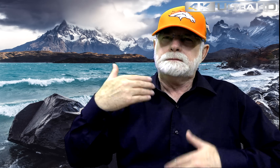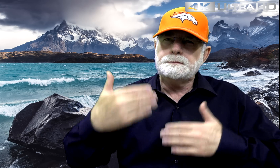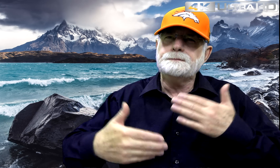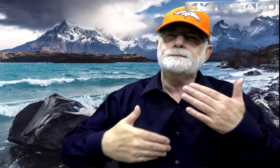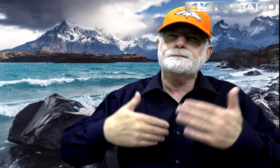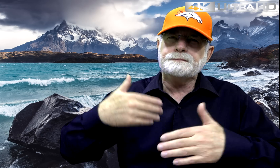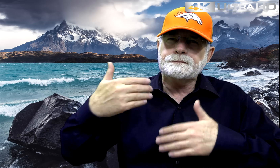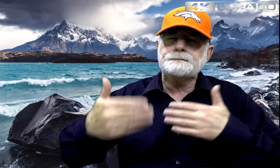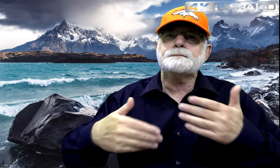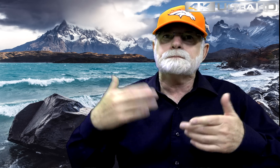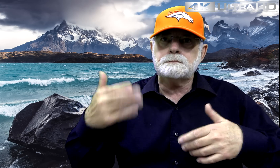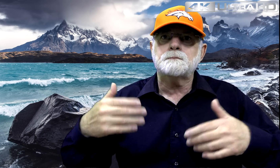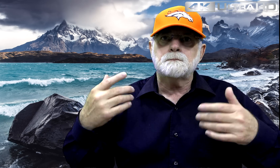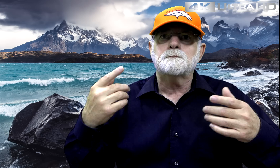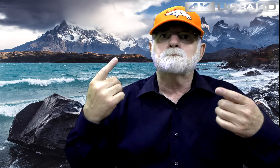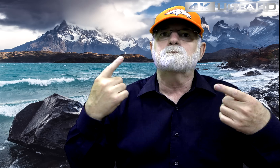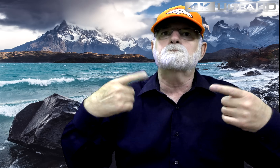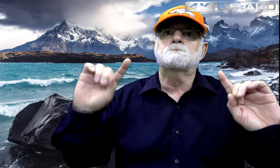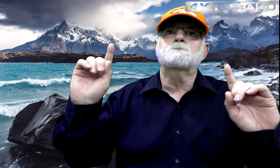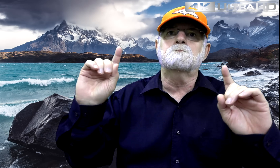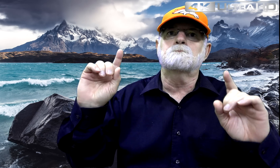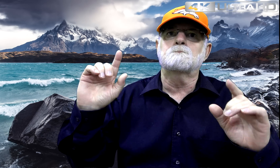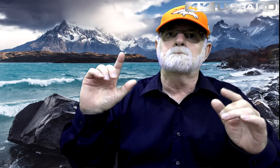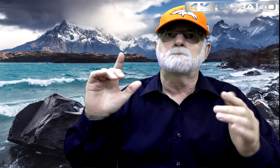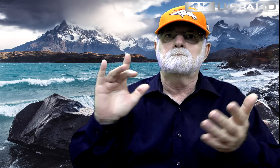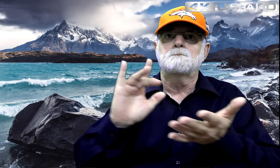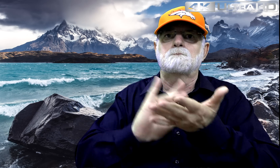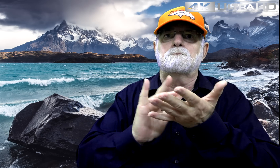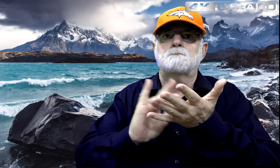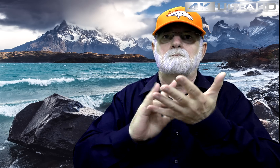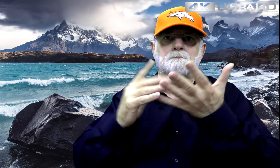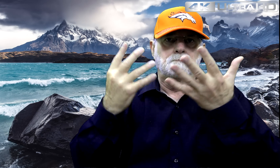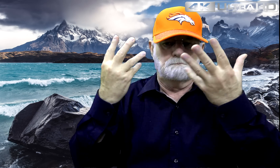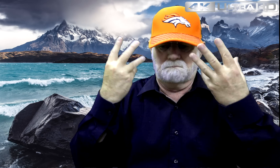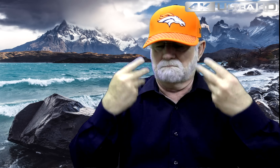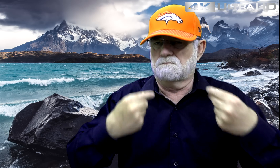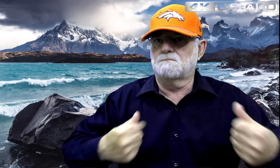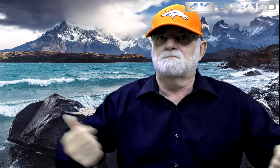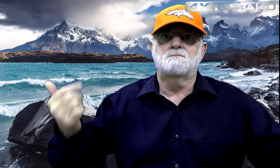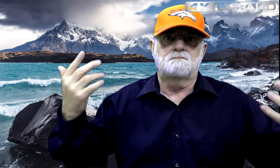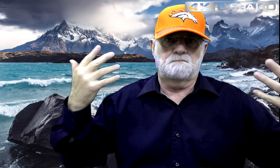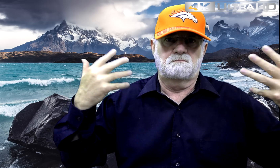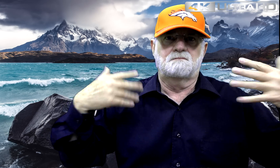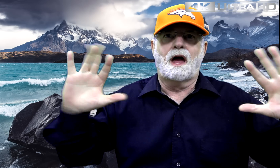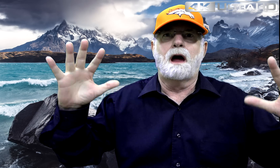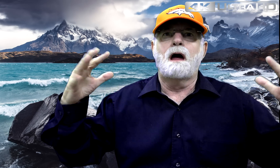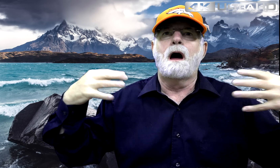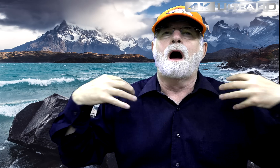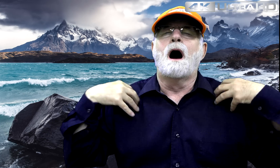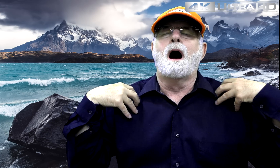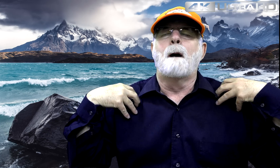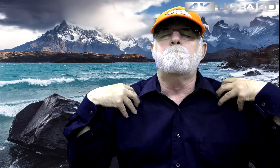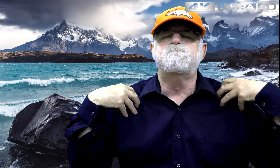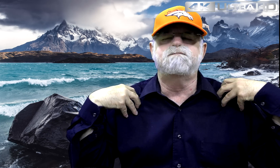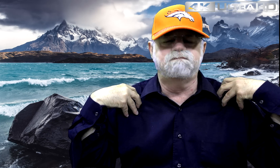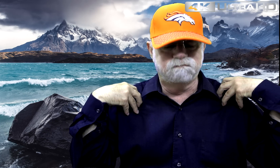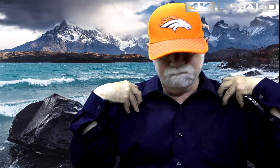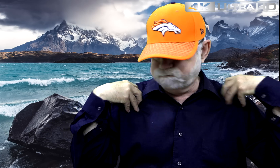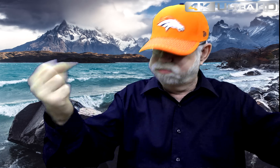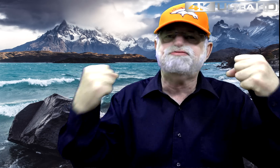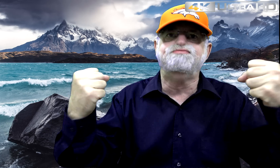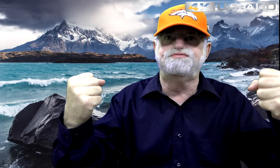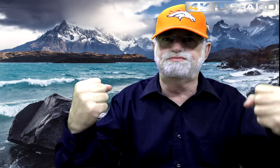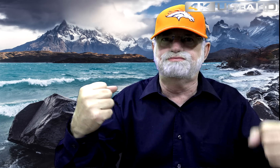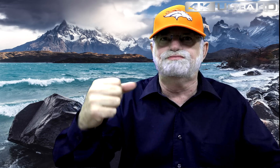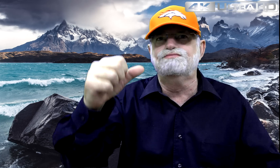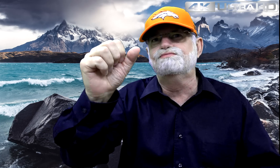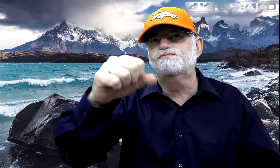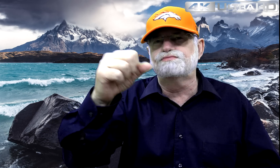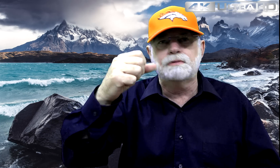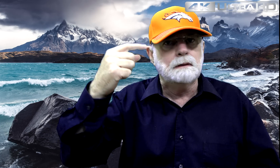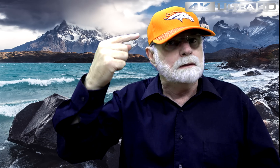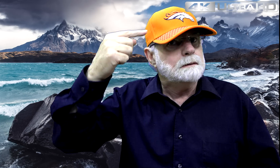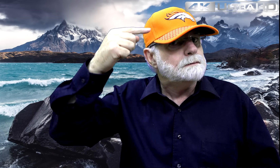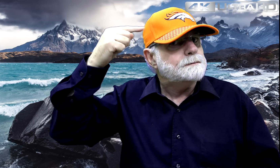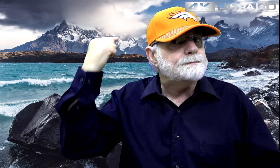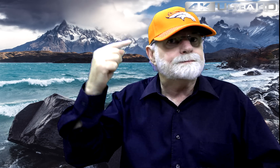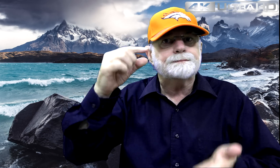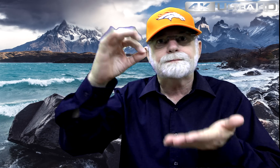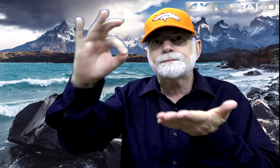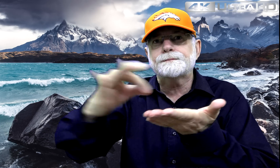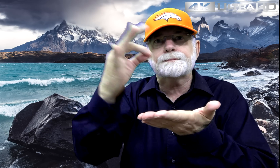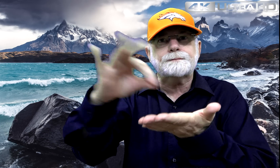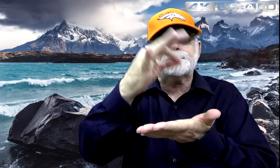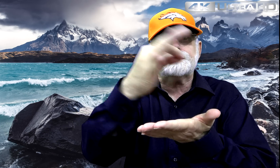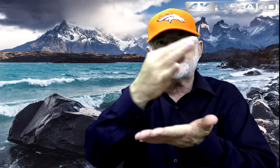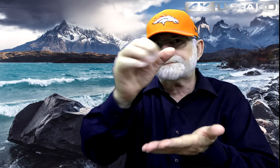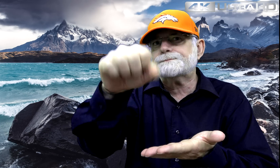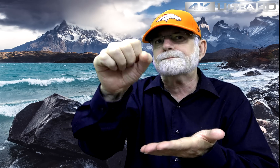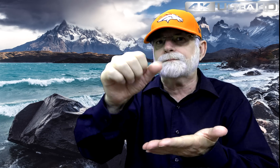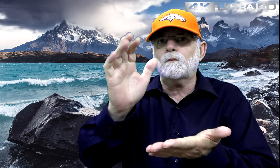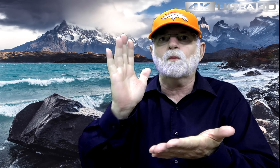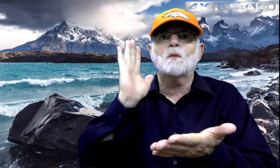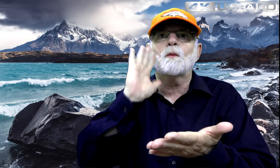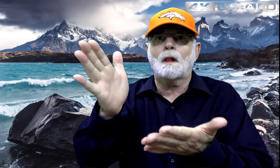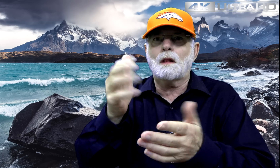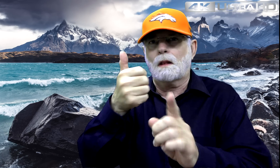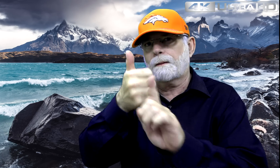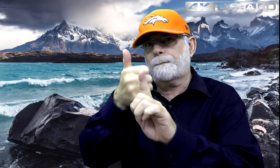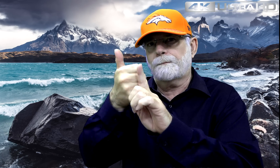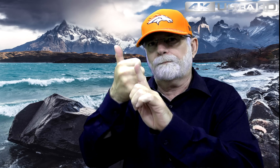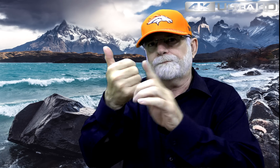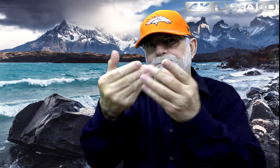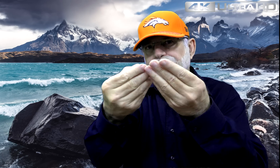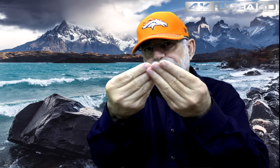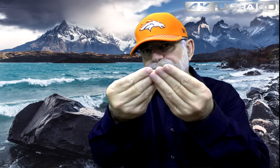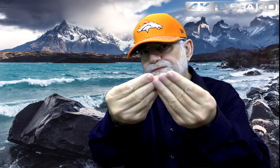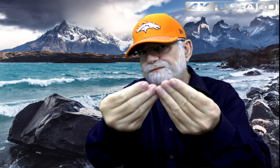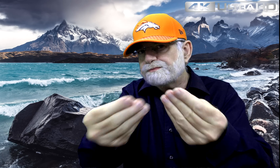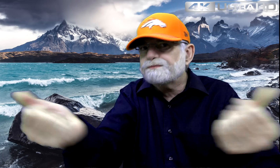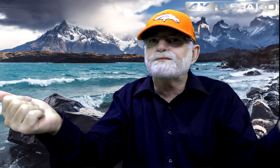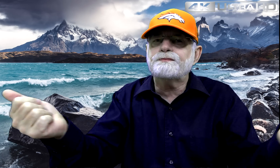but I continued and finally the medicine left my system And I became healthy again. They stitched up my head and the stitches will dissolve.